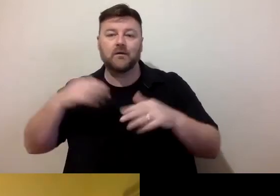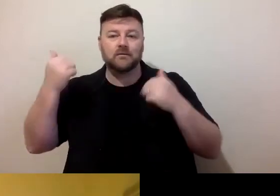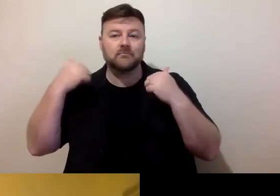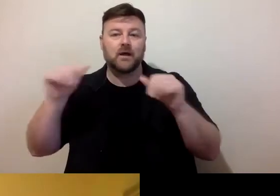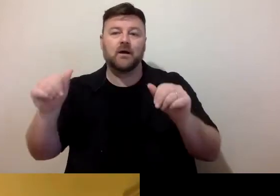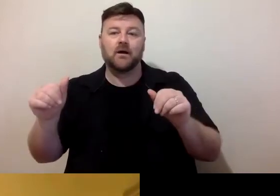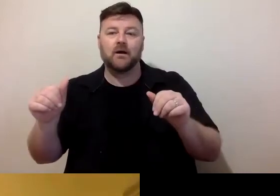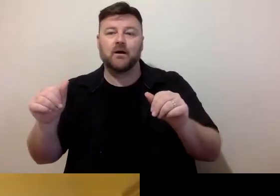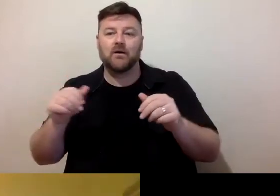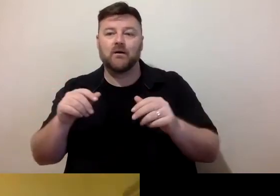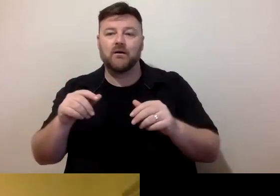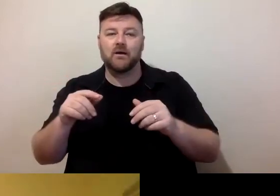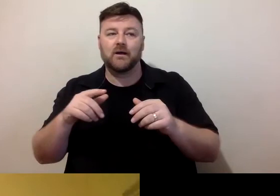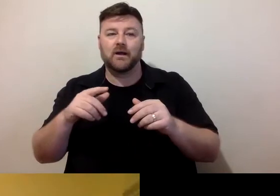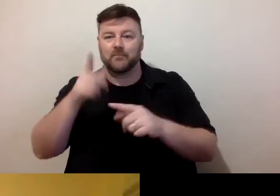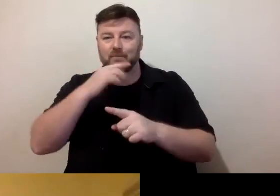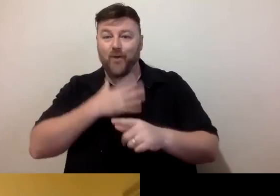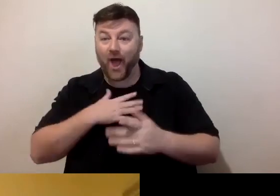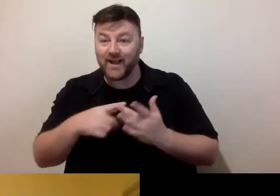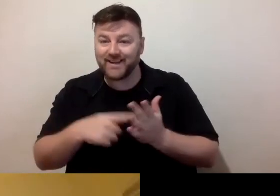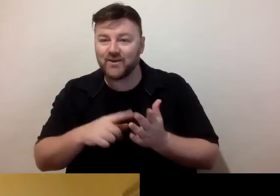it's just me.